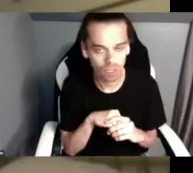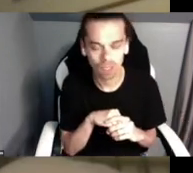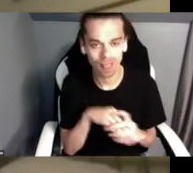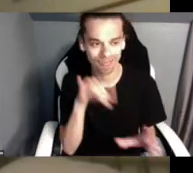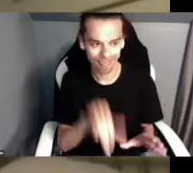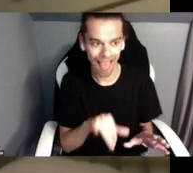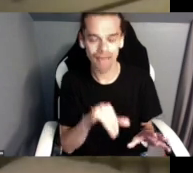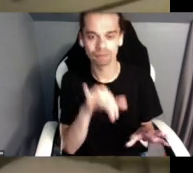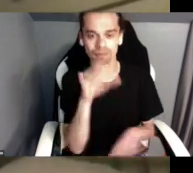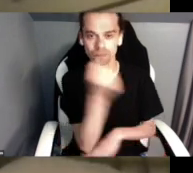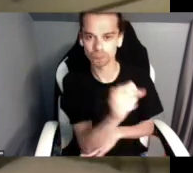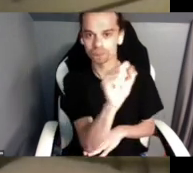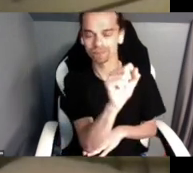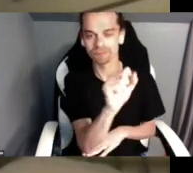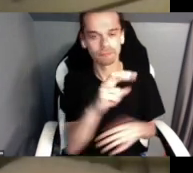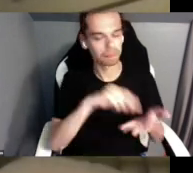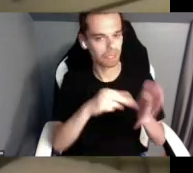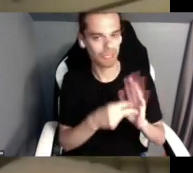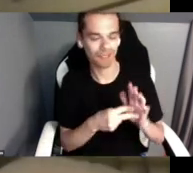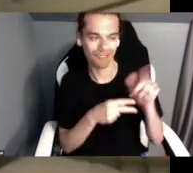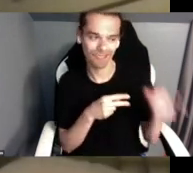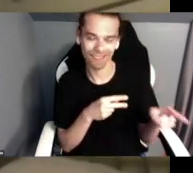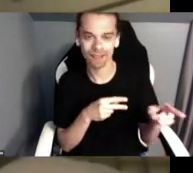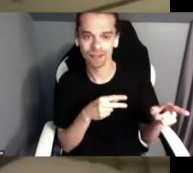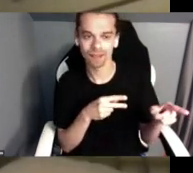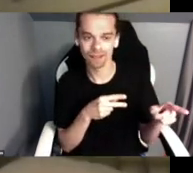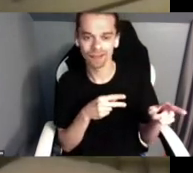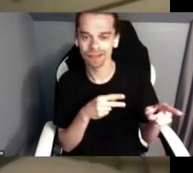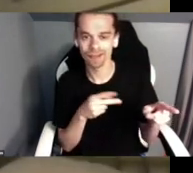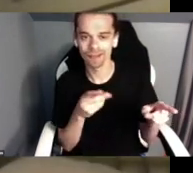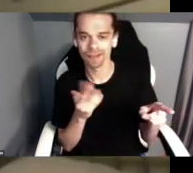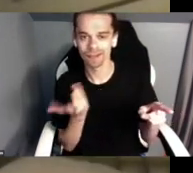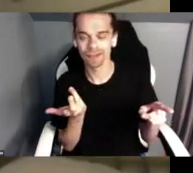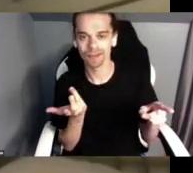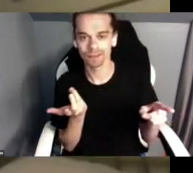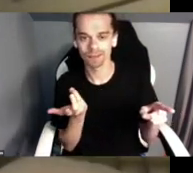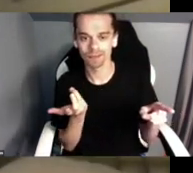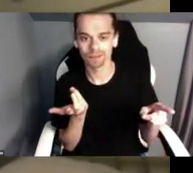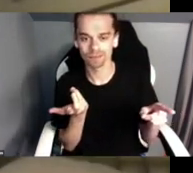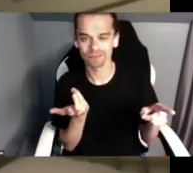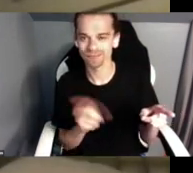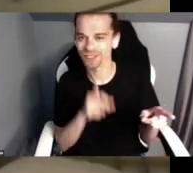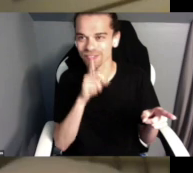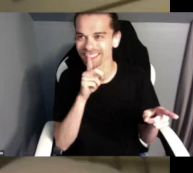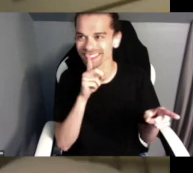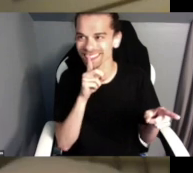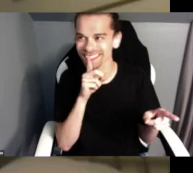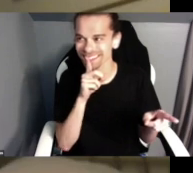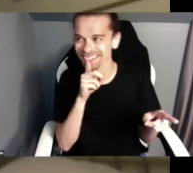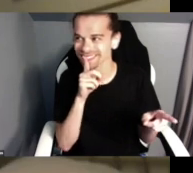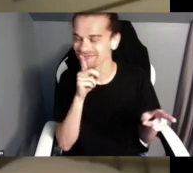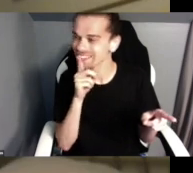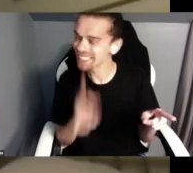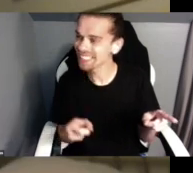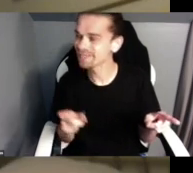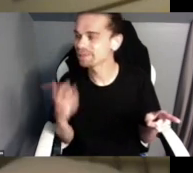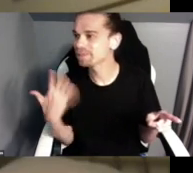The disability justice principles really takes a lot of steps to